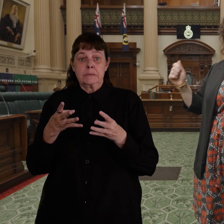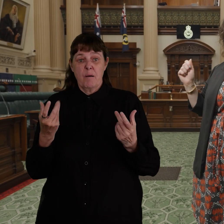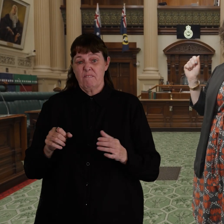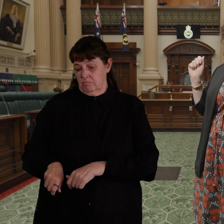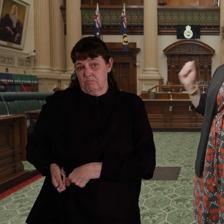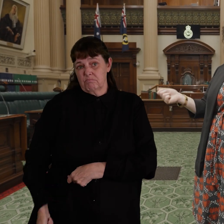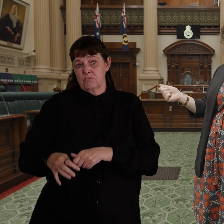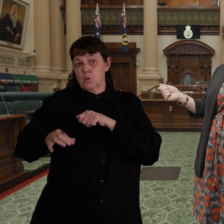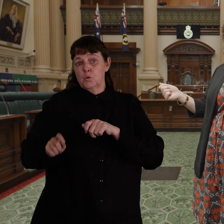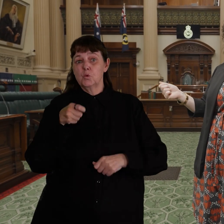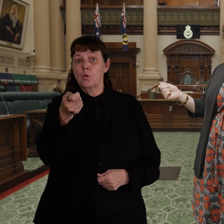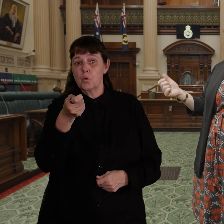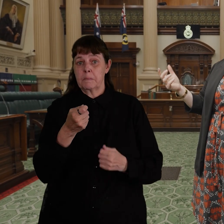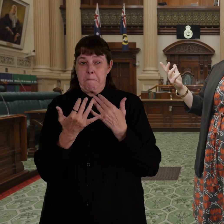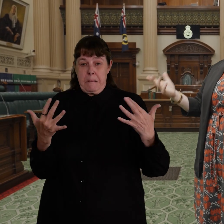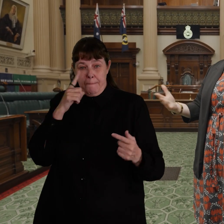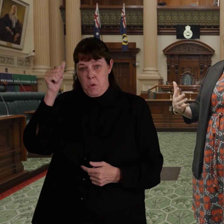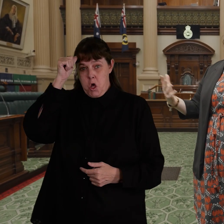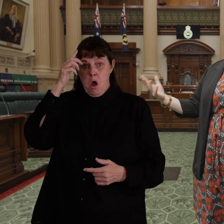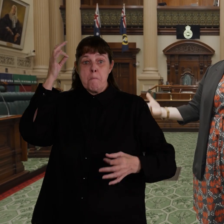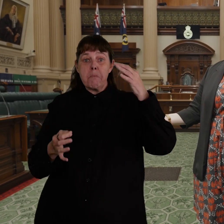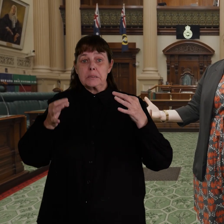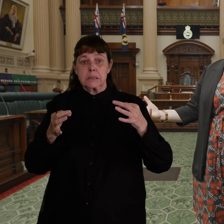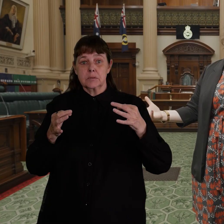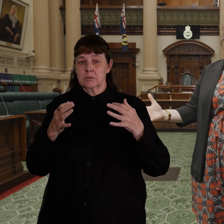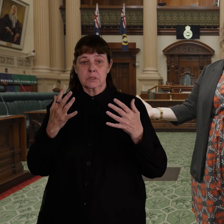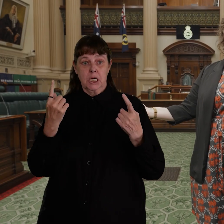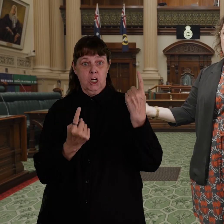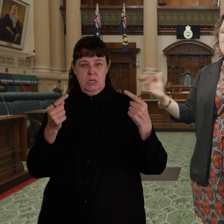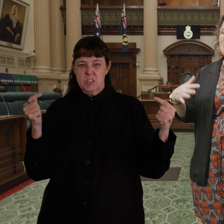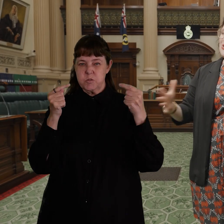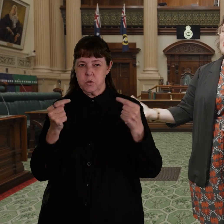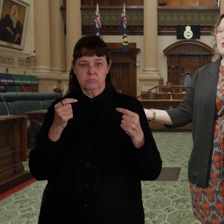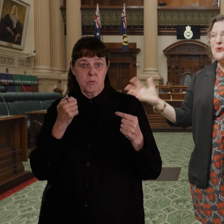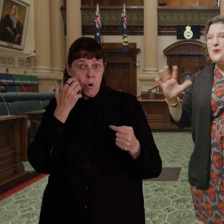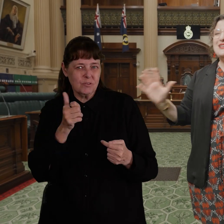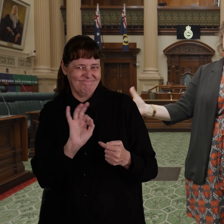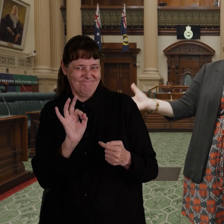which would include a sword. Lots of people would recognize that politicians don't always